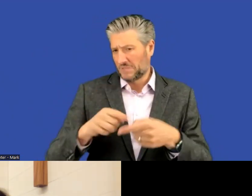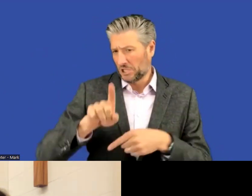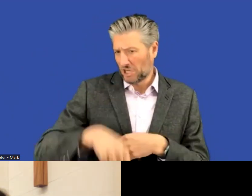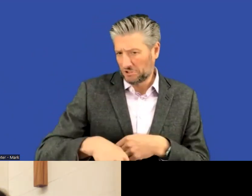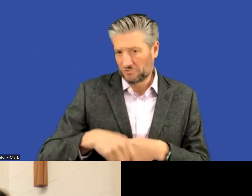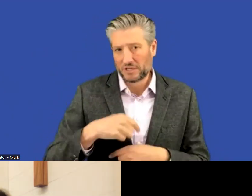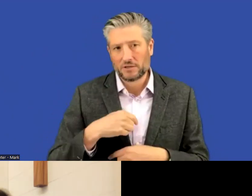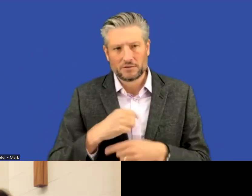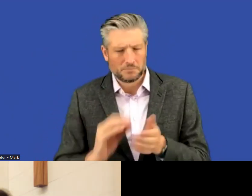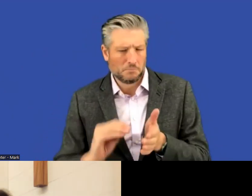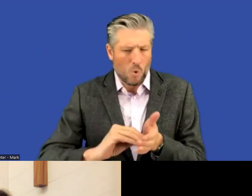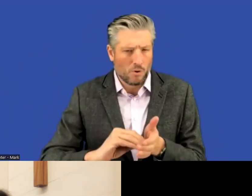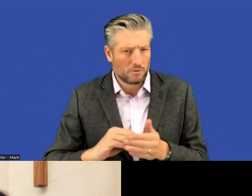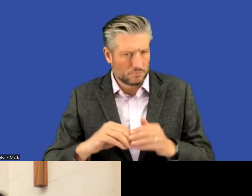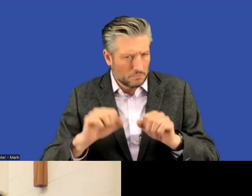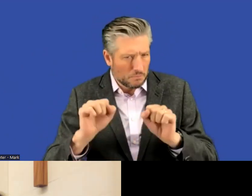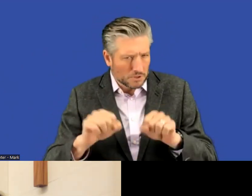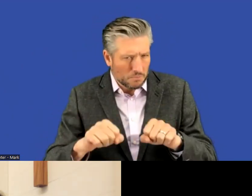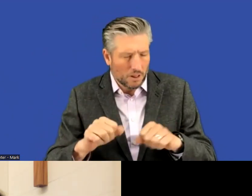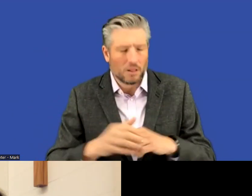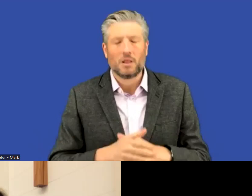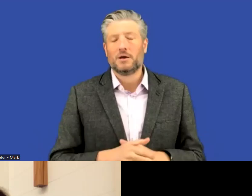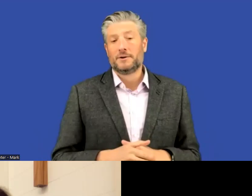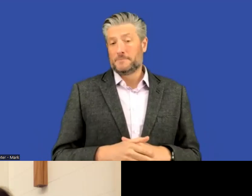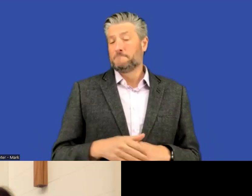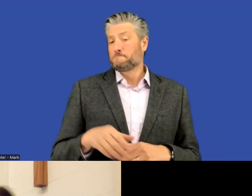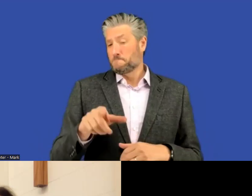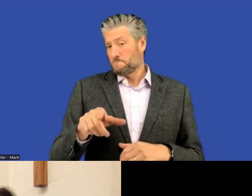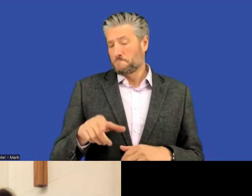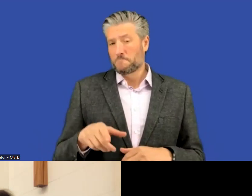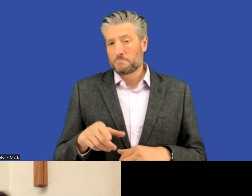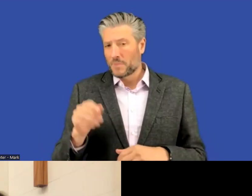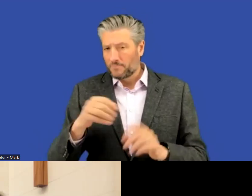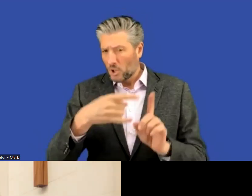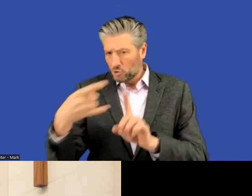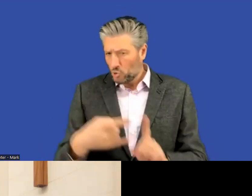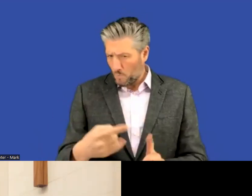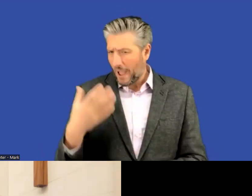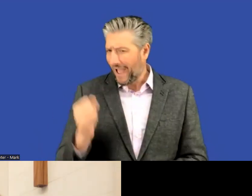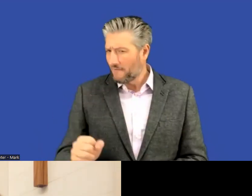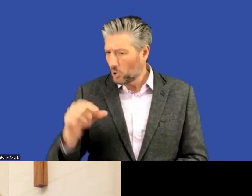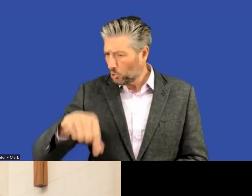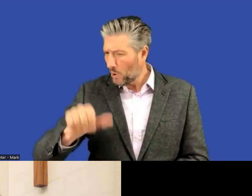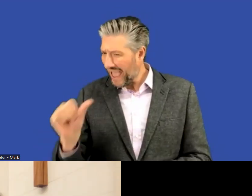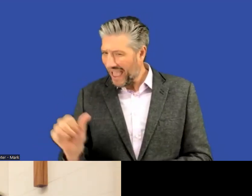We did get the question about the few members that are part of I Double AP.